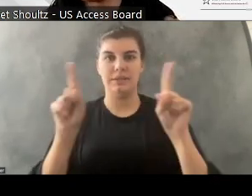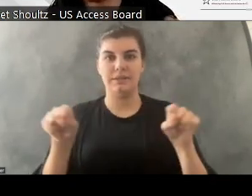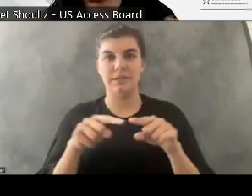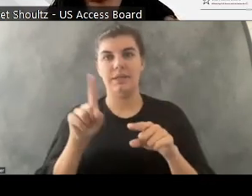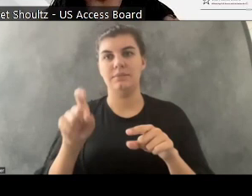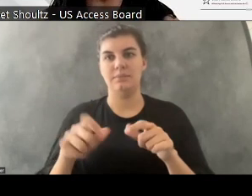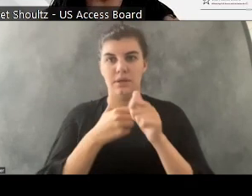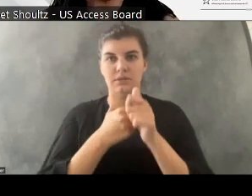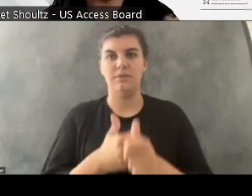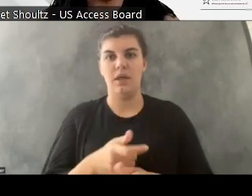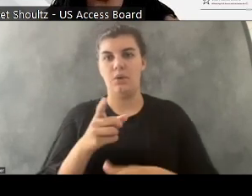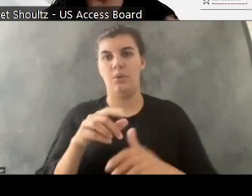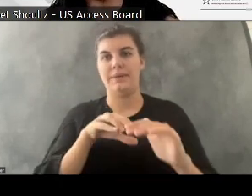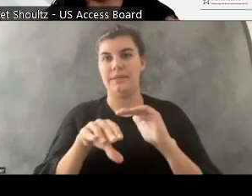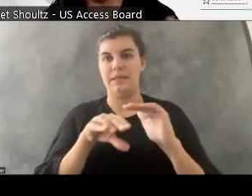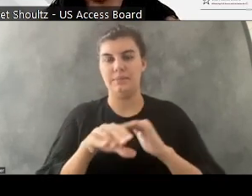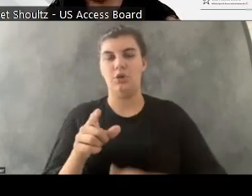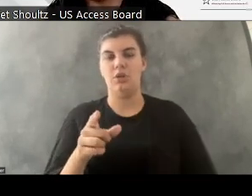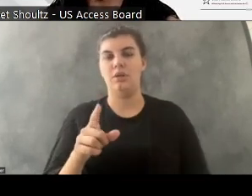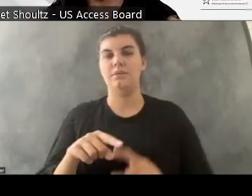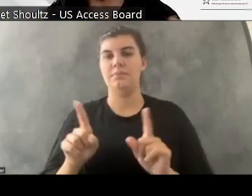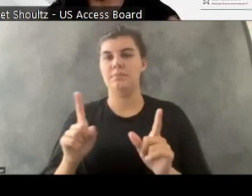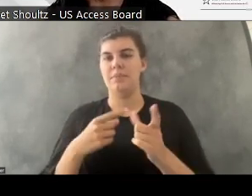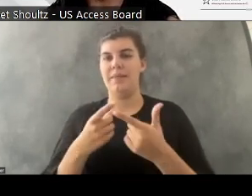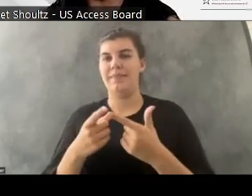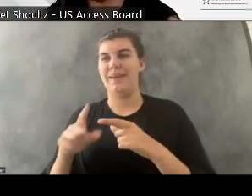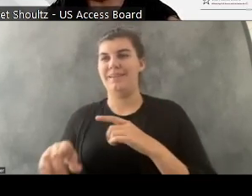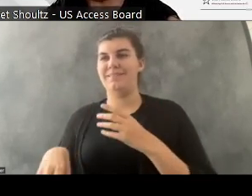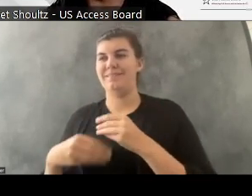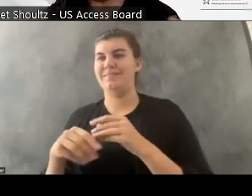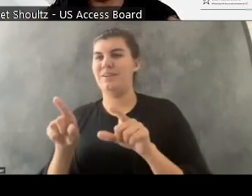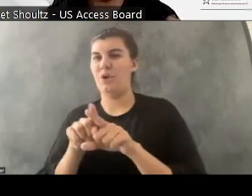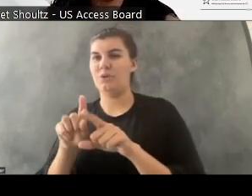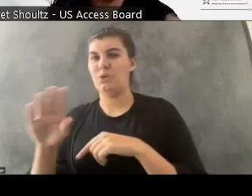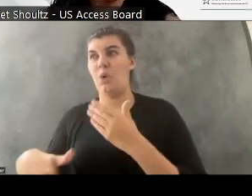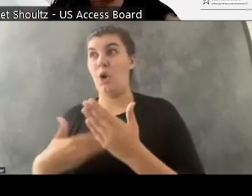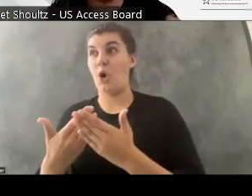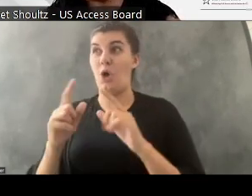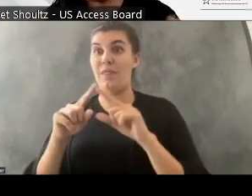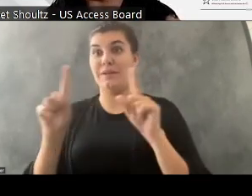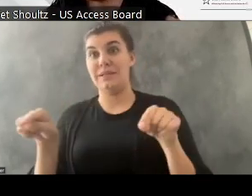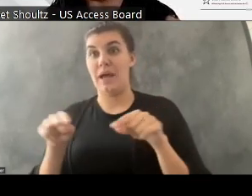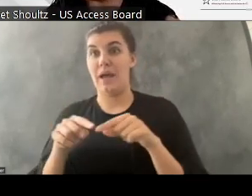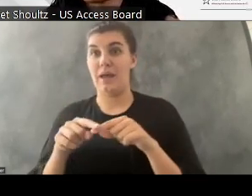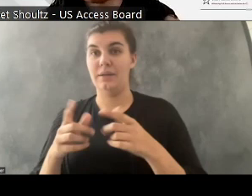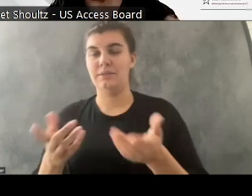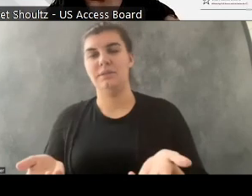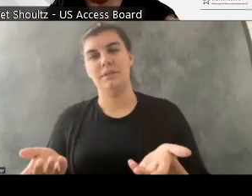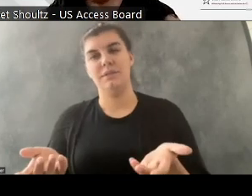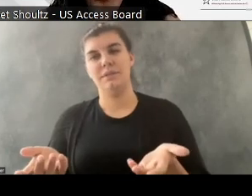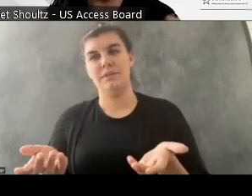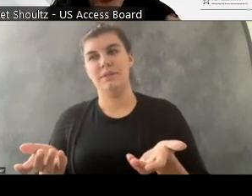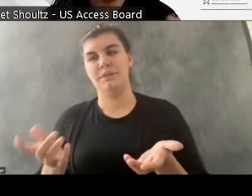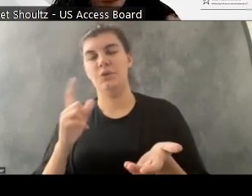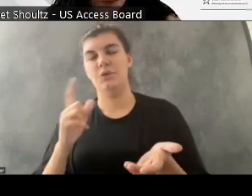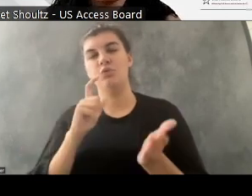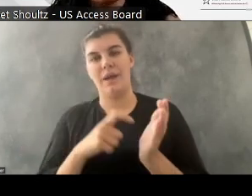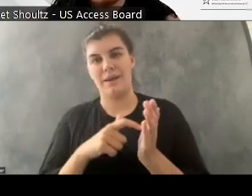signs, must be accessible; but then we also say and all signs at shared use paths. So we recognize that